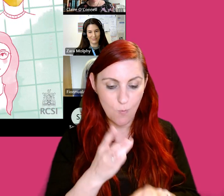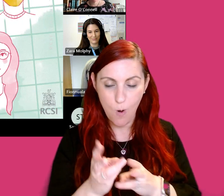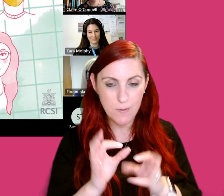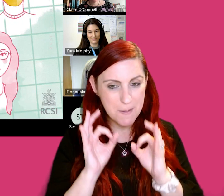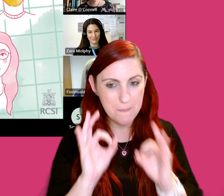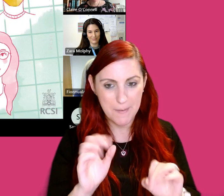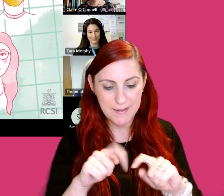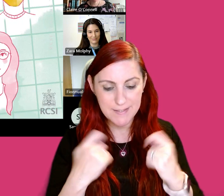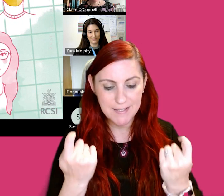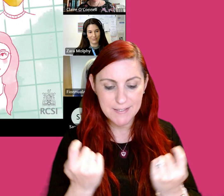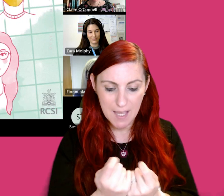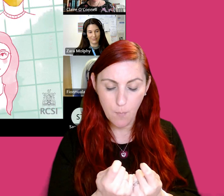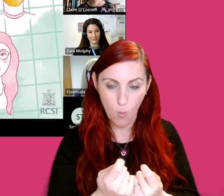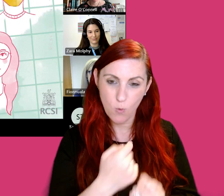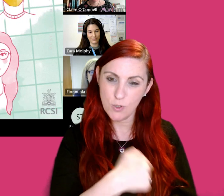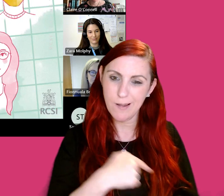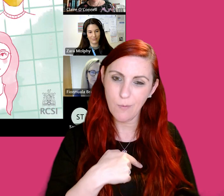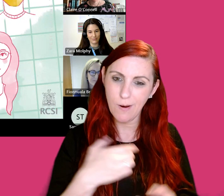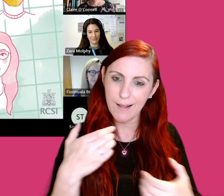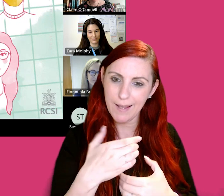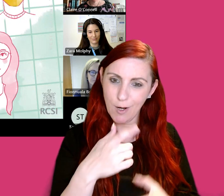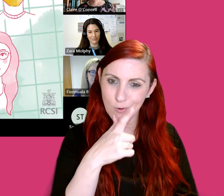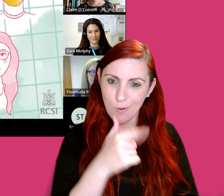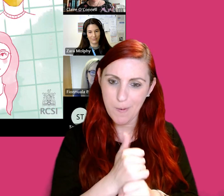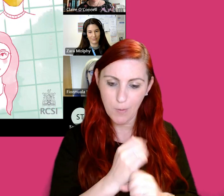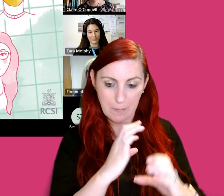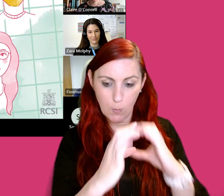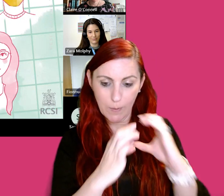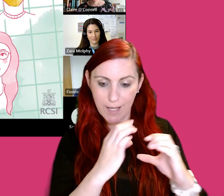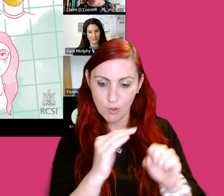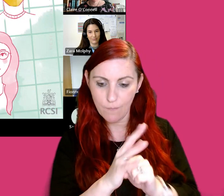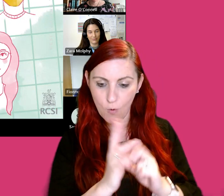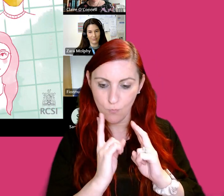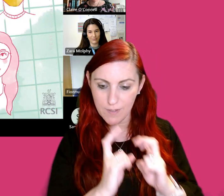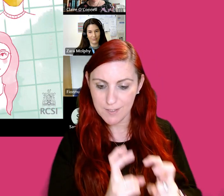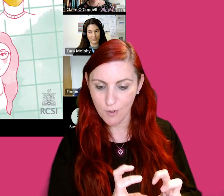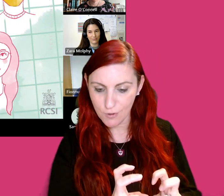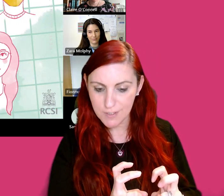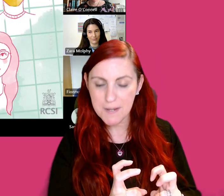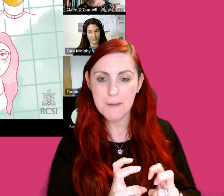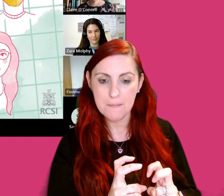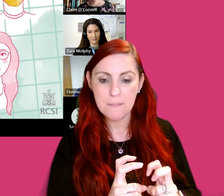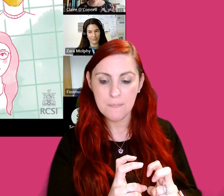cared about the communication side of research um their sensitivity their dedication made all